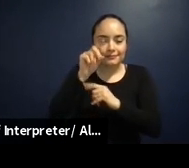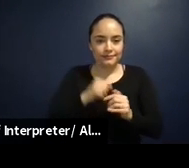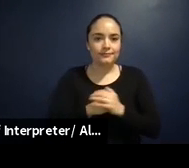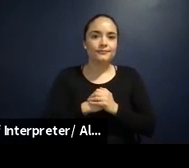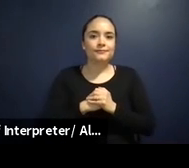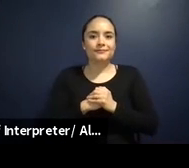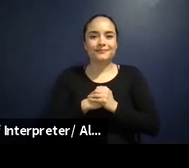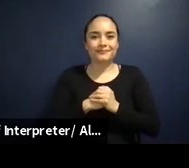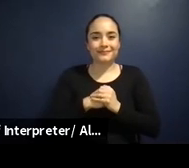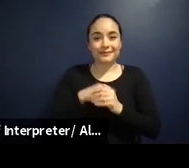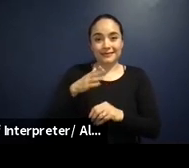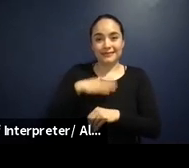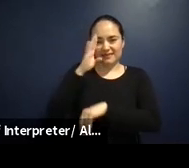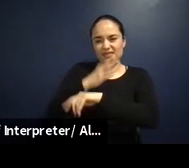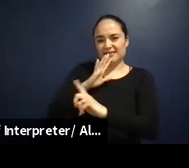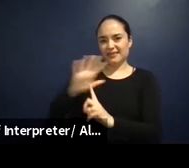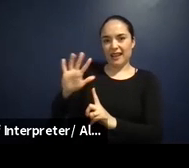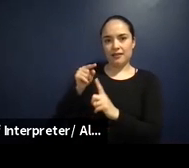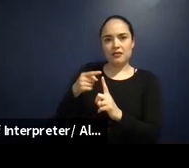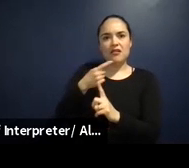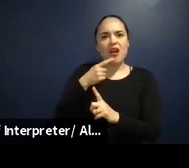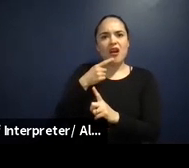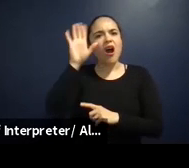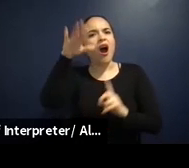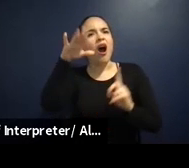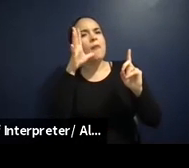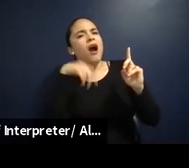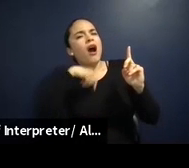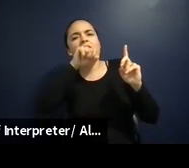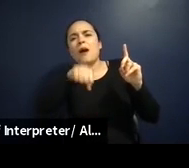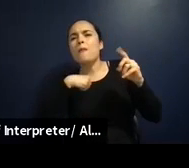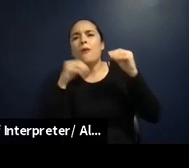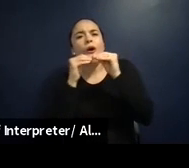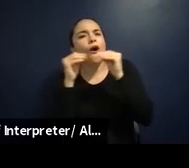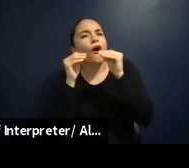It's because these are so rare in Minecraft. So, yeah, so you can see the beautiful